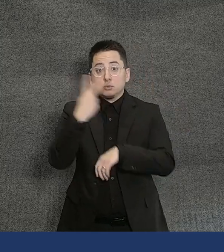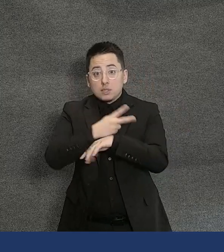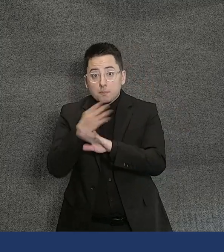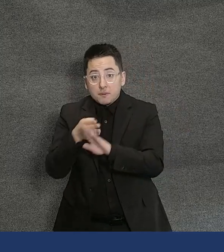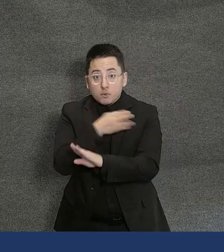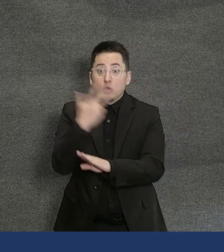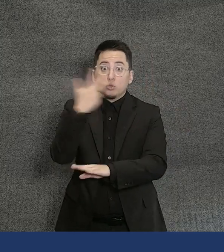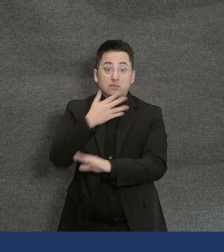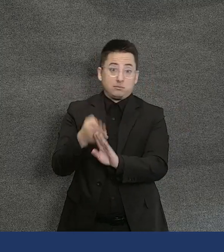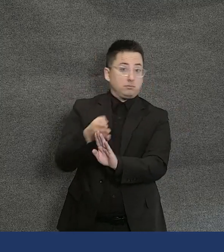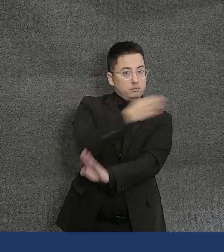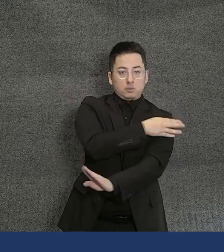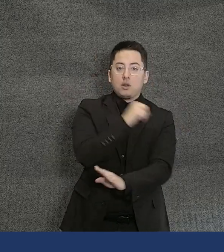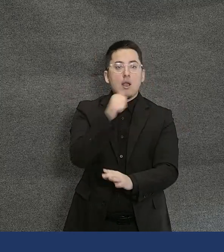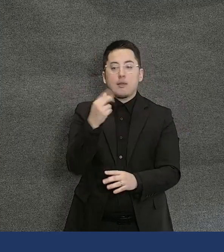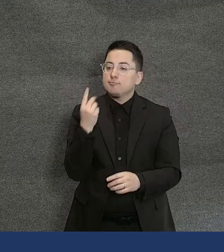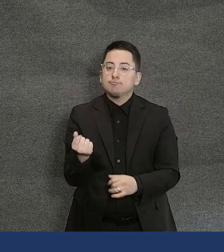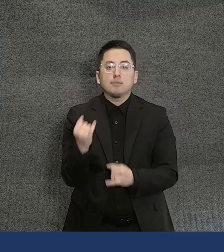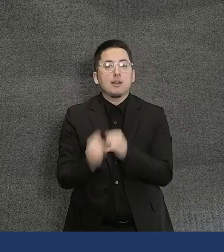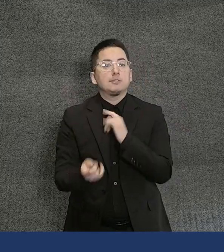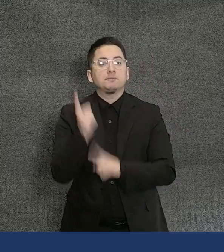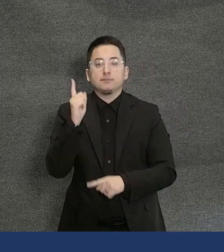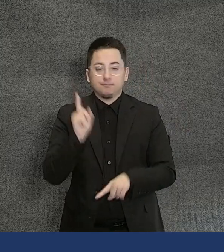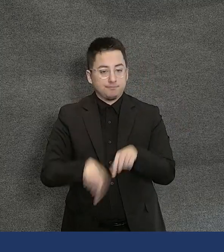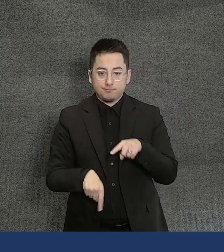And so that's obviously not on-demand.